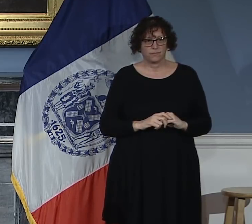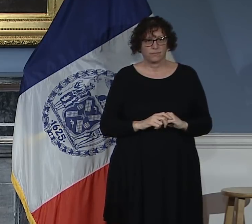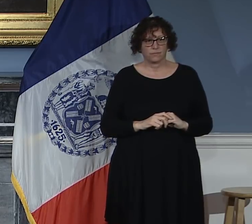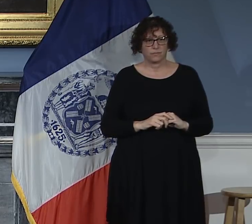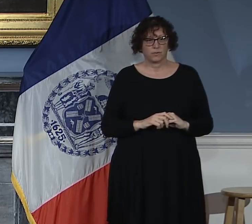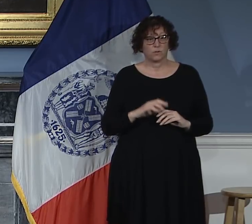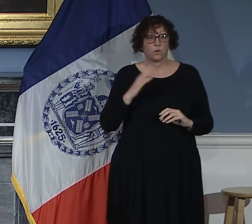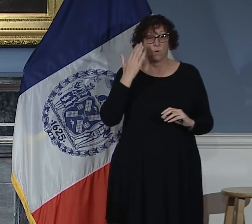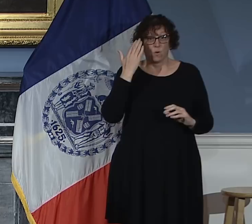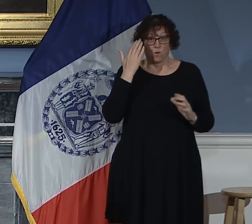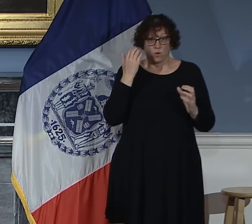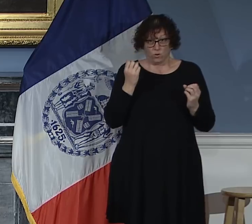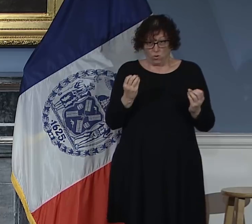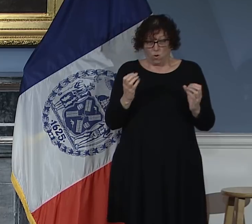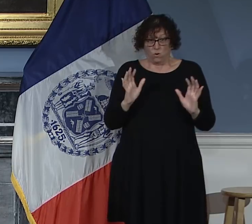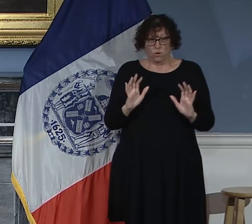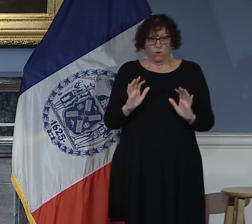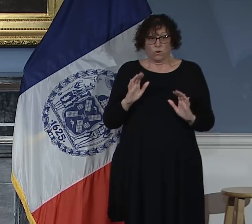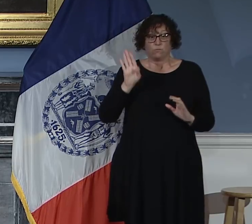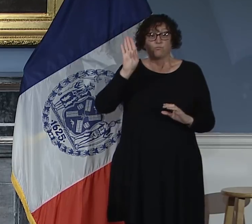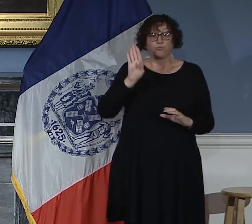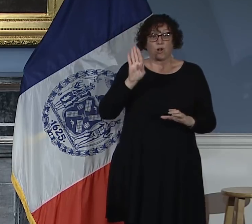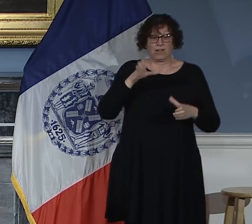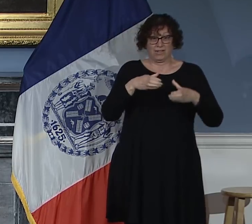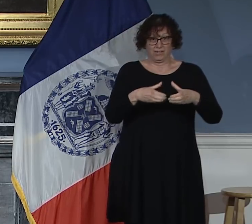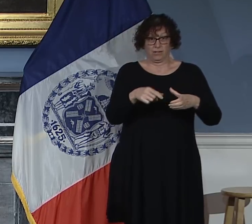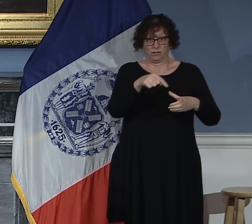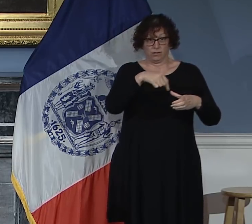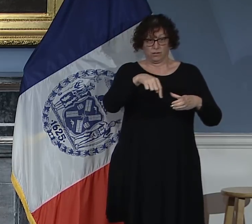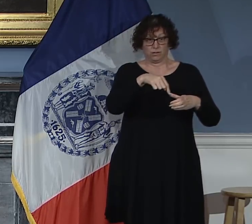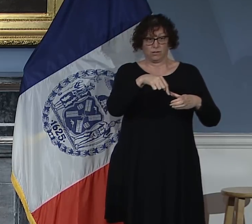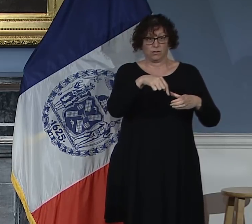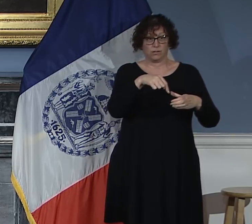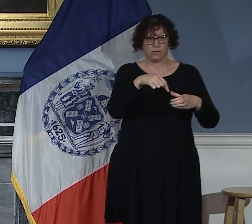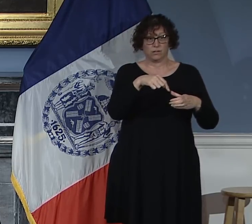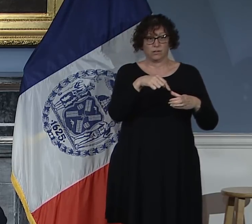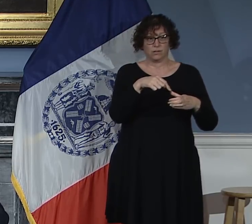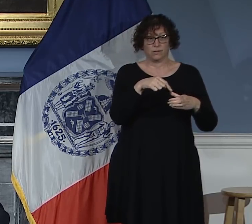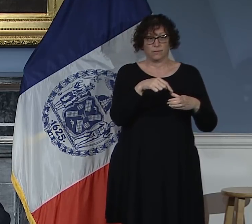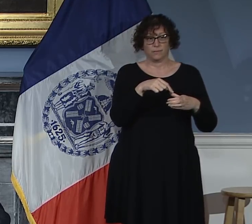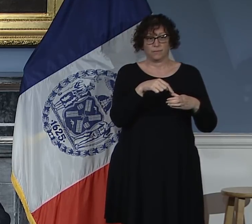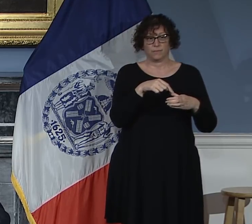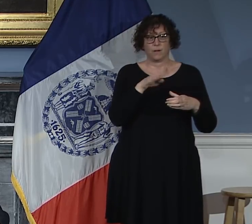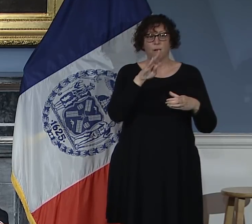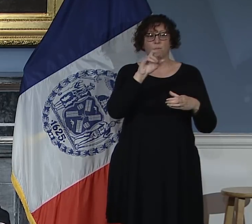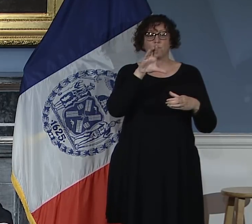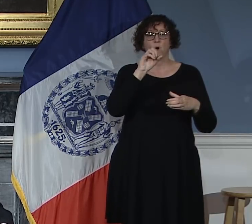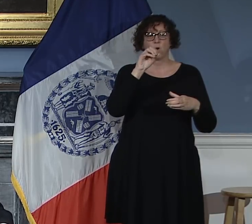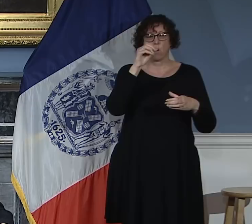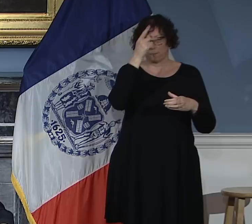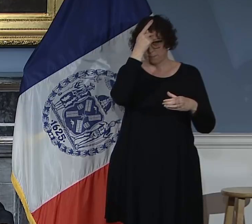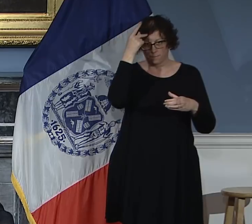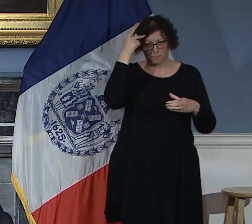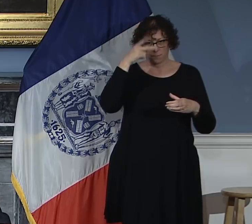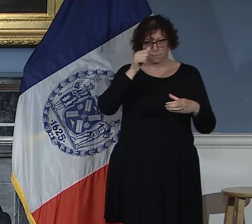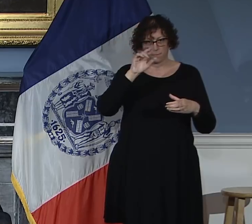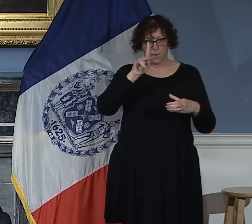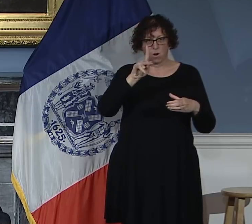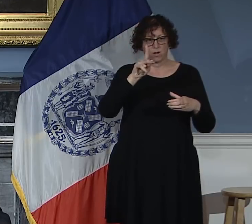THE COMMISSIONER WILL SPEAK TO WHY WE THINK THERE'S SOME PARTICULAR FOCUS IN ROBOKLYN, PARTICULARLY AROU BNDOOURG H